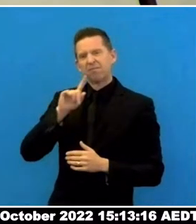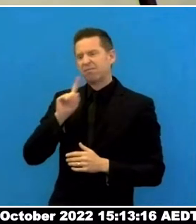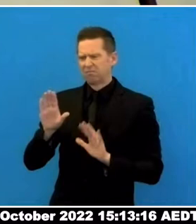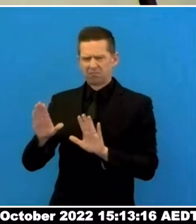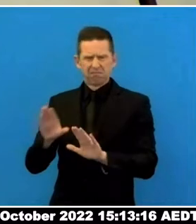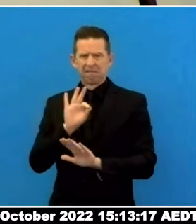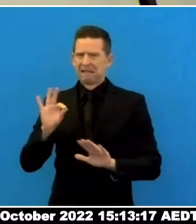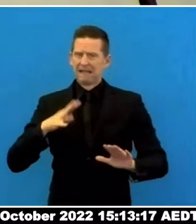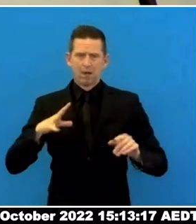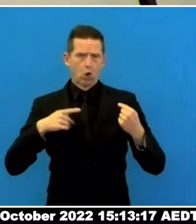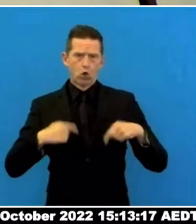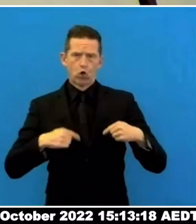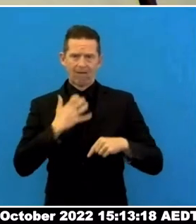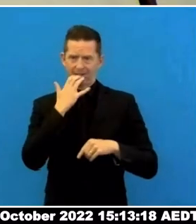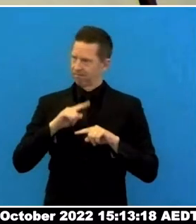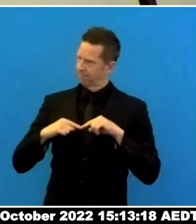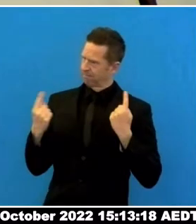We are all exceptionally friendly.